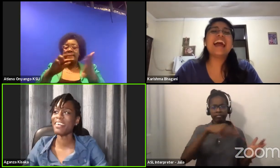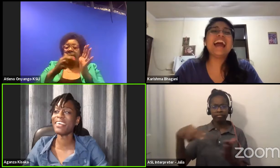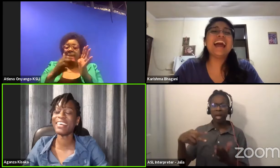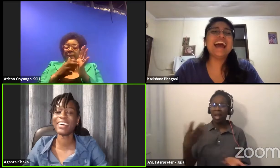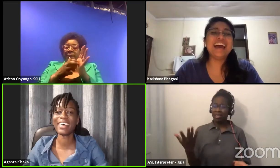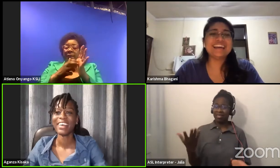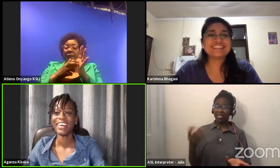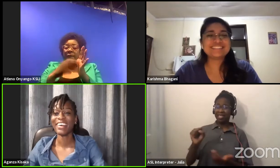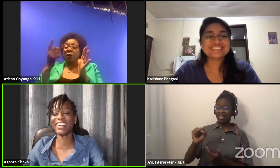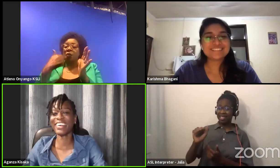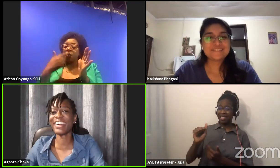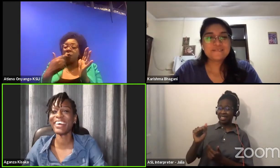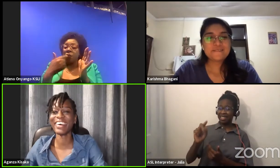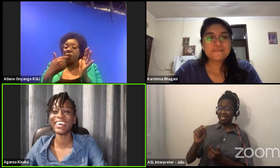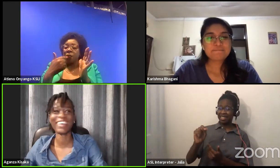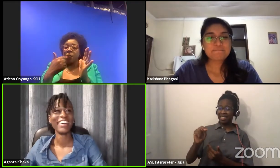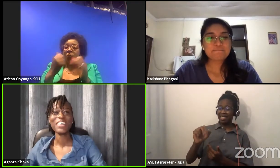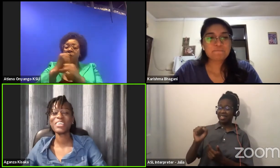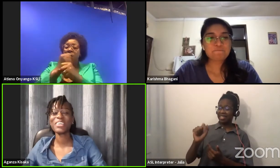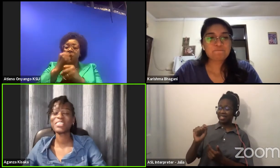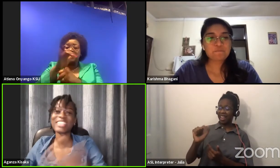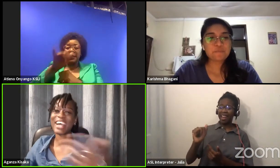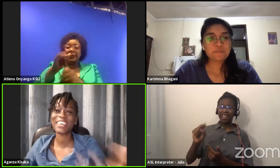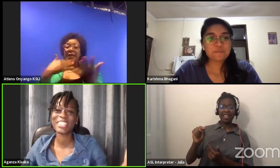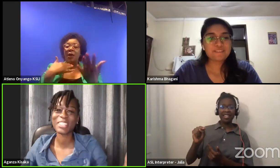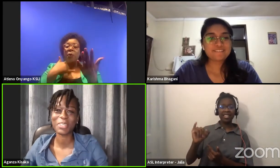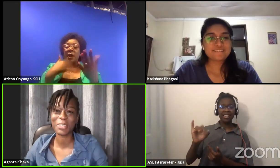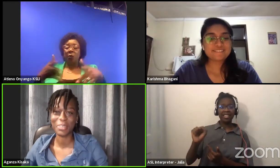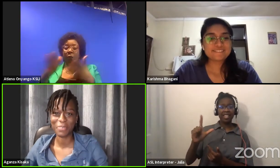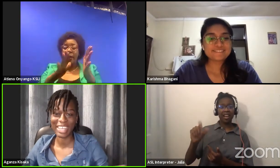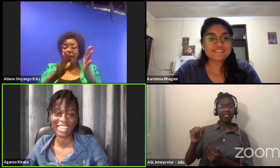(giggling) Who reads Aristotle willingly?